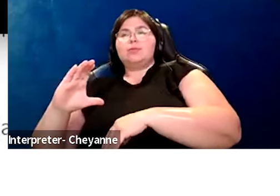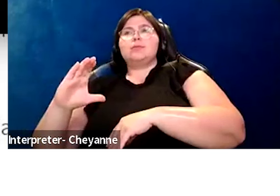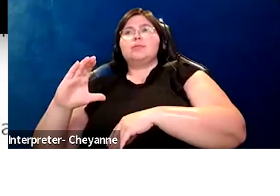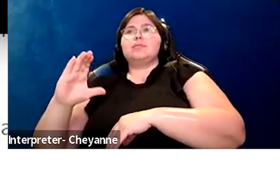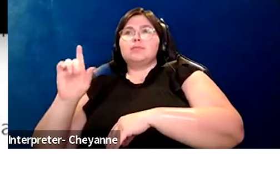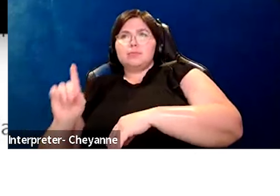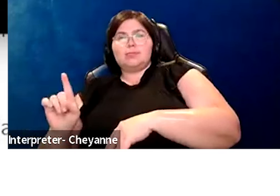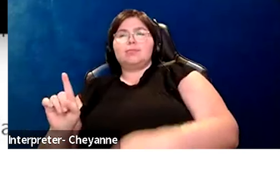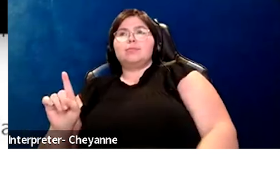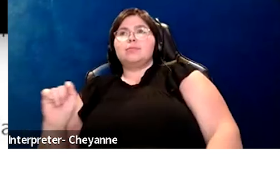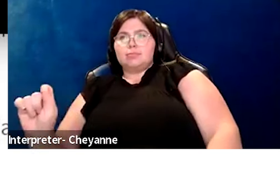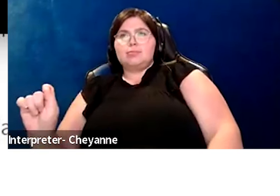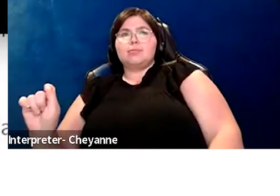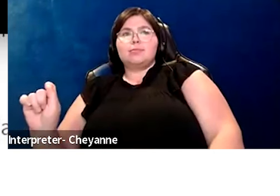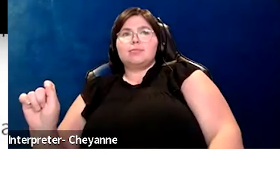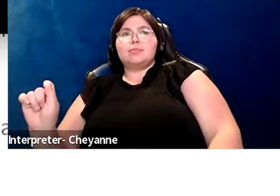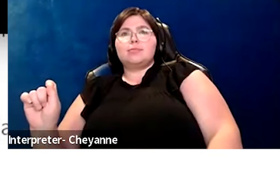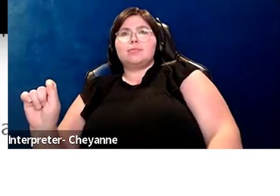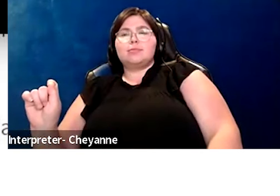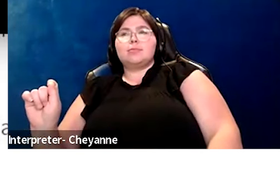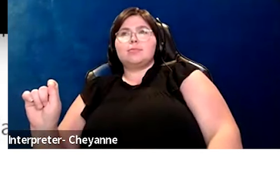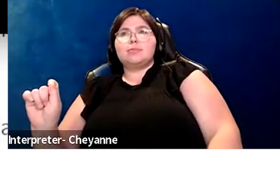[END PLAYBACK] All right, so we're just going to play that through one more time.